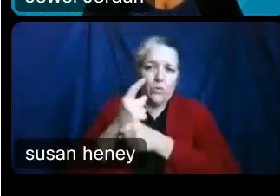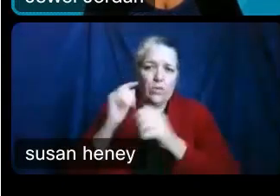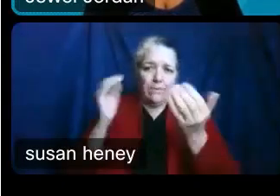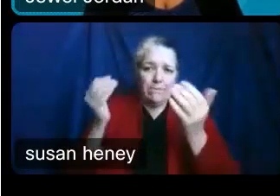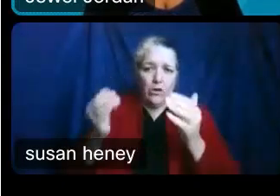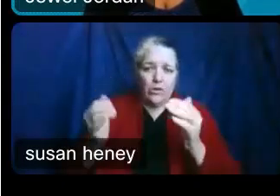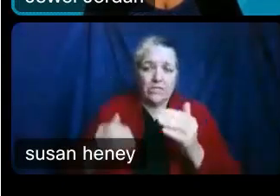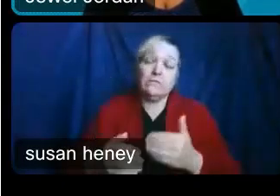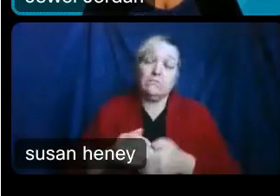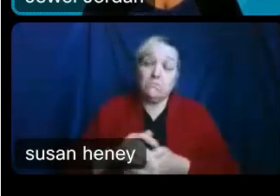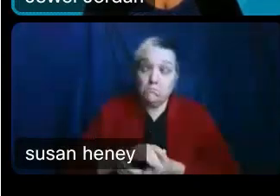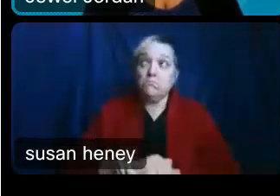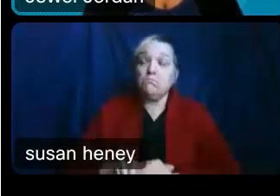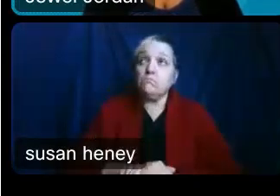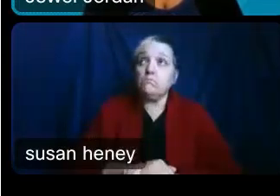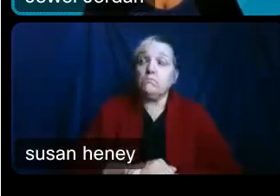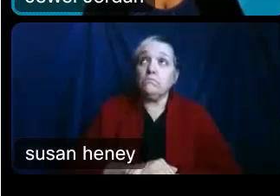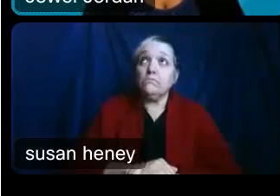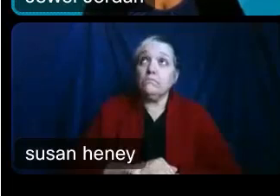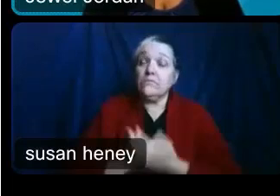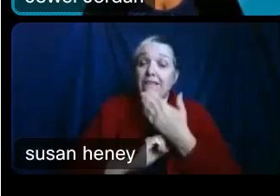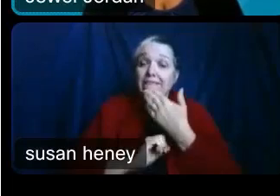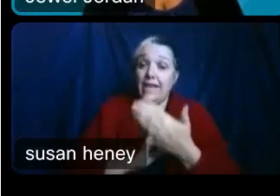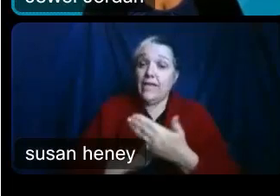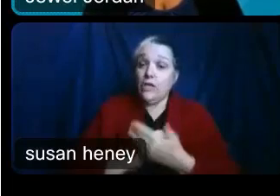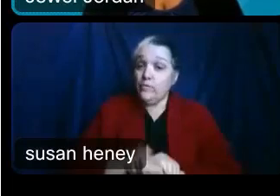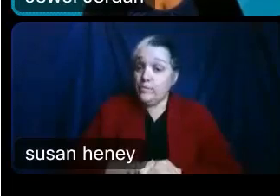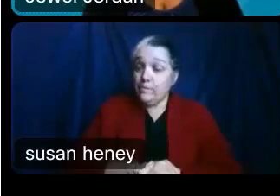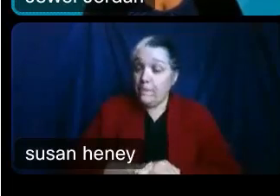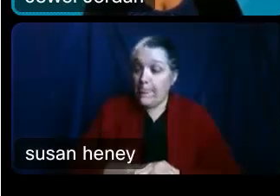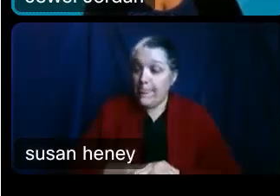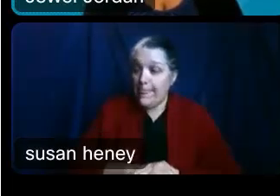Jewel Jordan: Thank you for your question. Is there a subject expert that's able to answer?